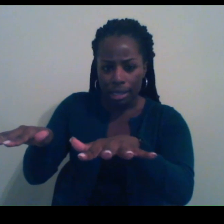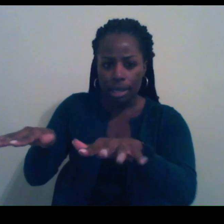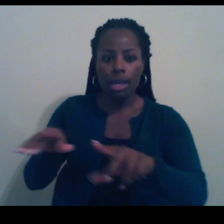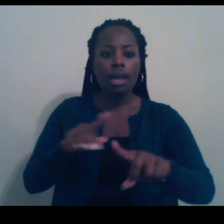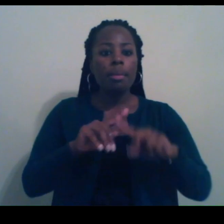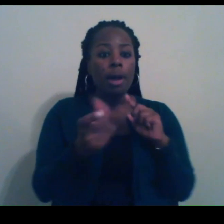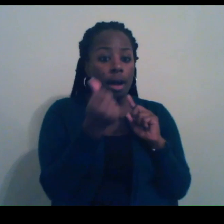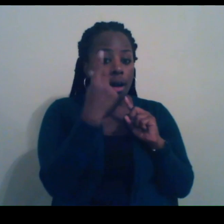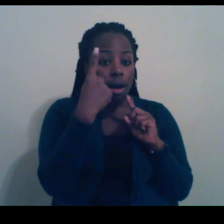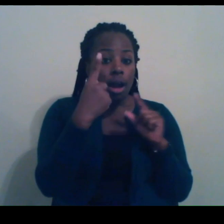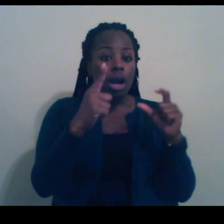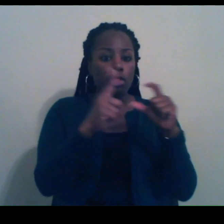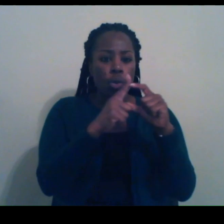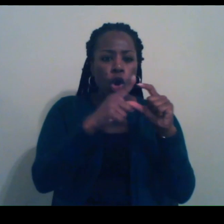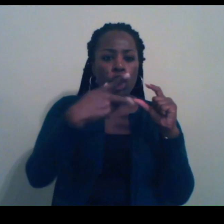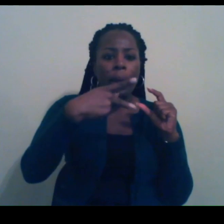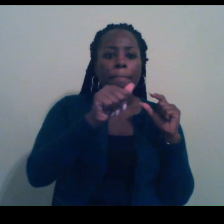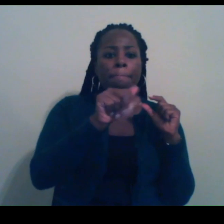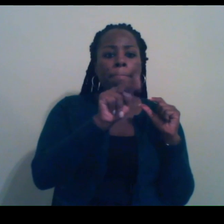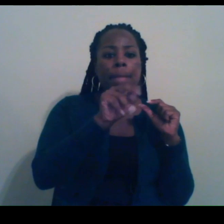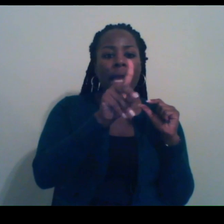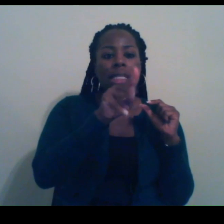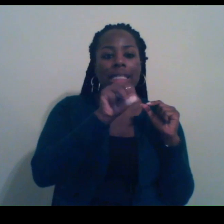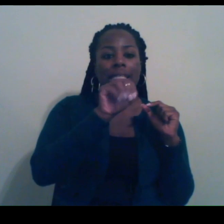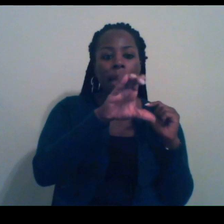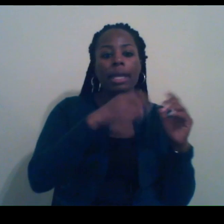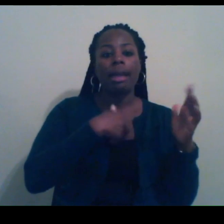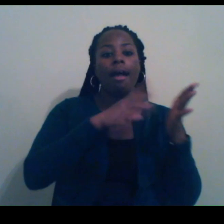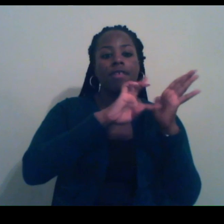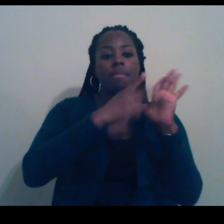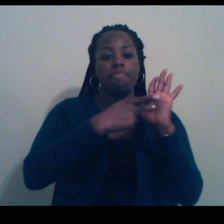use around pandemic and one issue that the W-H-O is focused on is just sheer